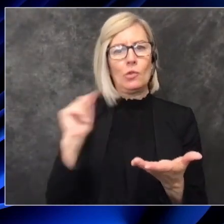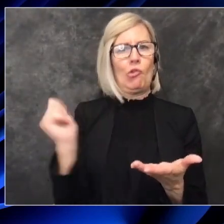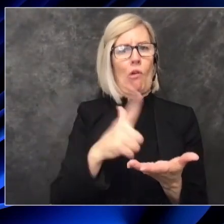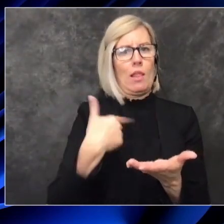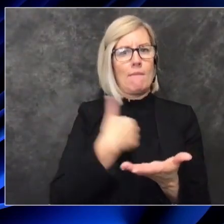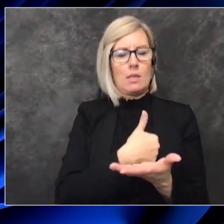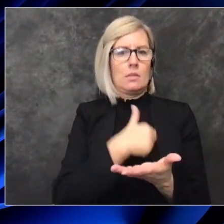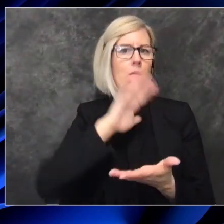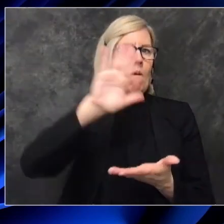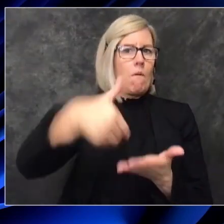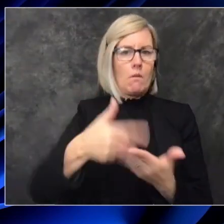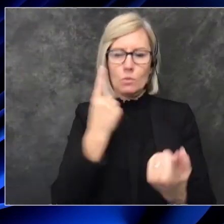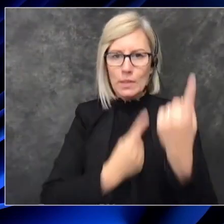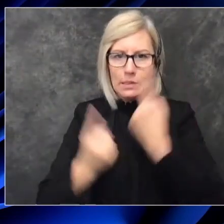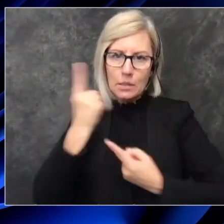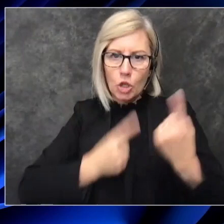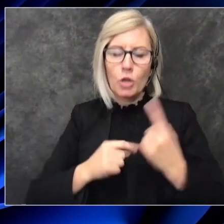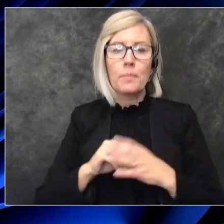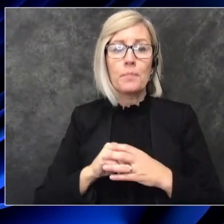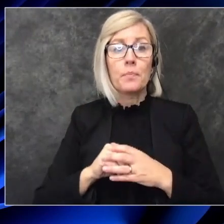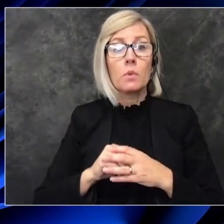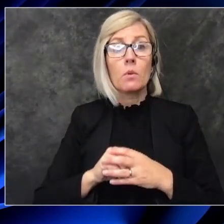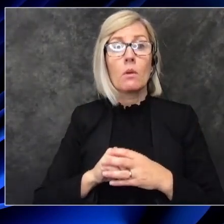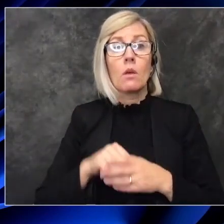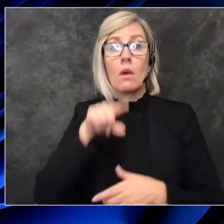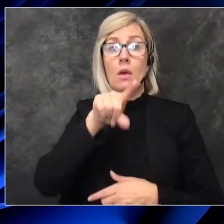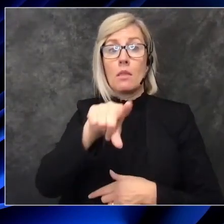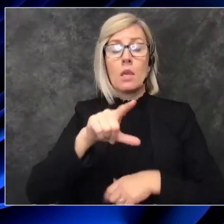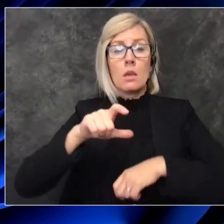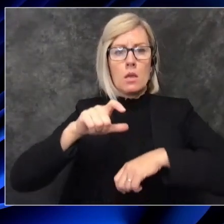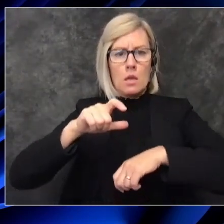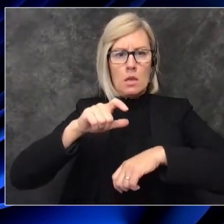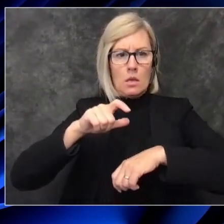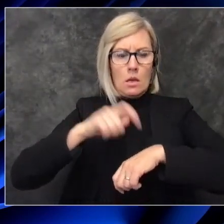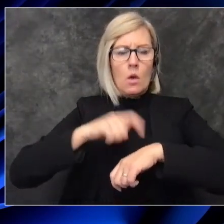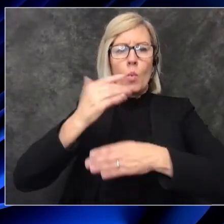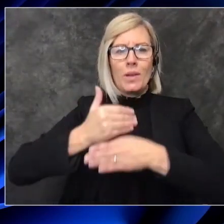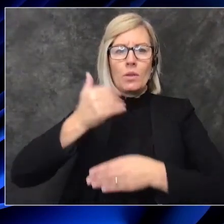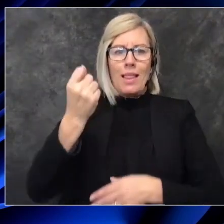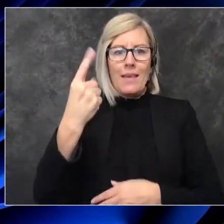to consider here in the clock. In Windows 11 we have these new focus session apps like before.